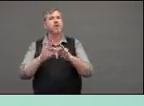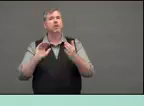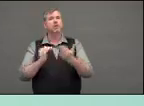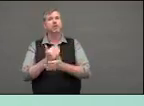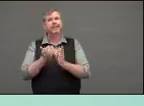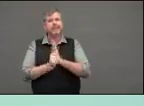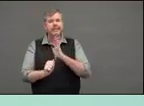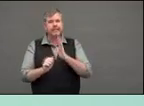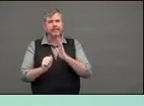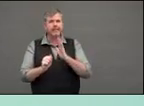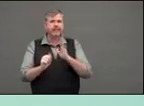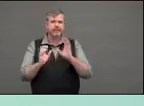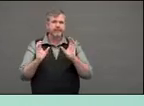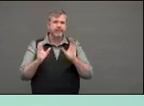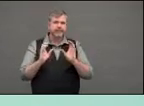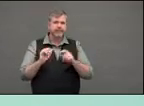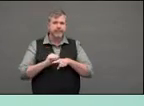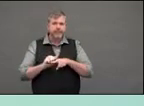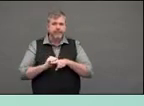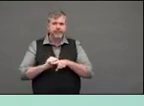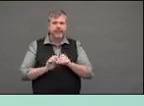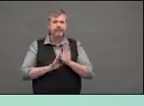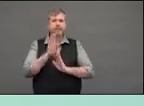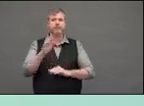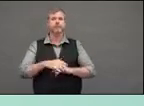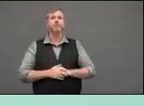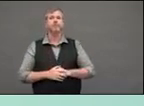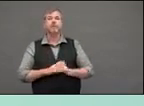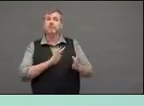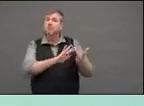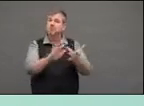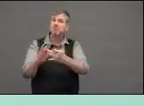professors former professors reach out to them ask them